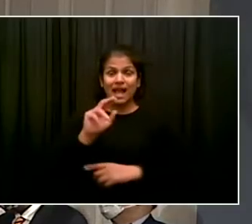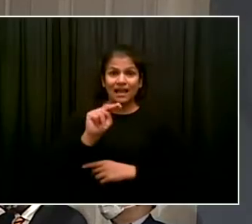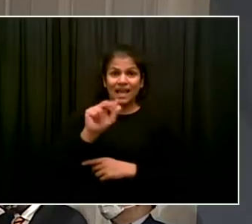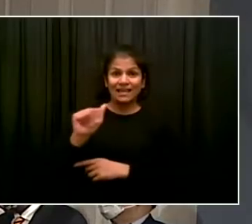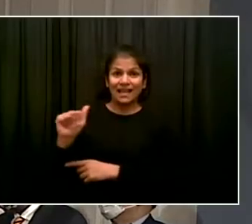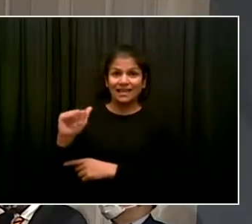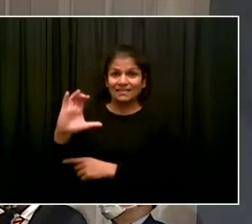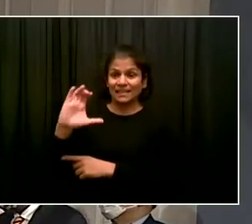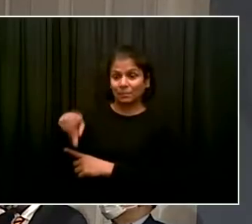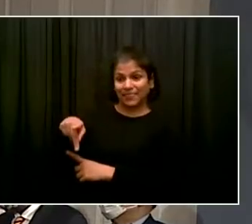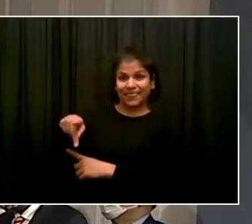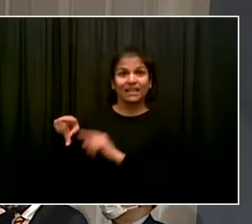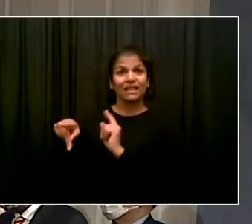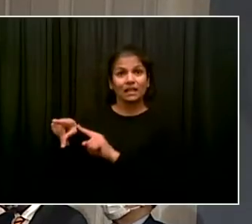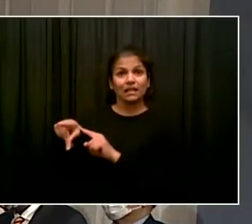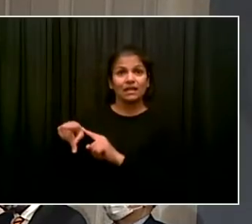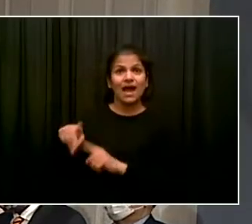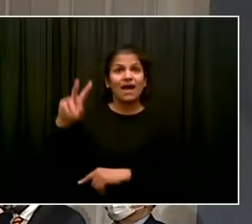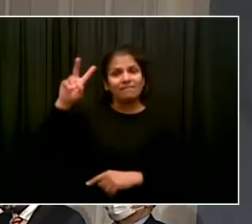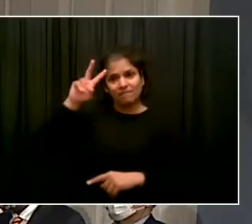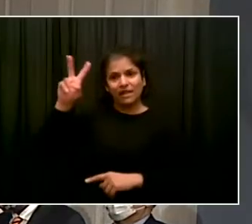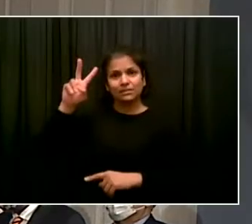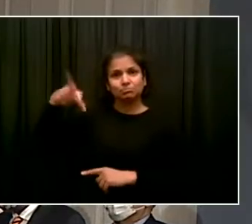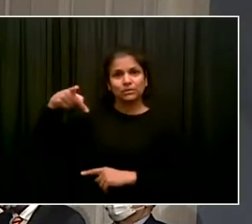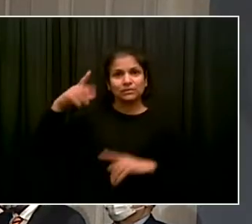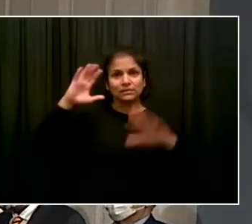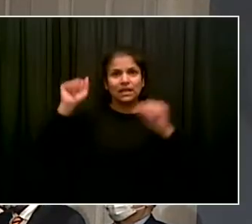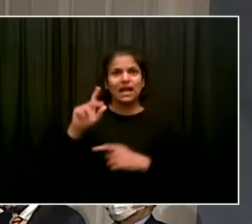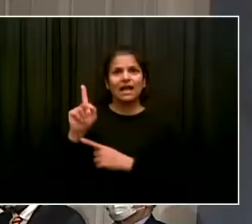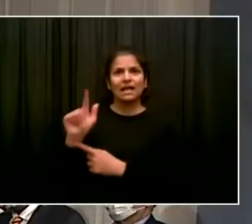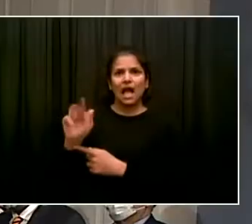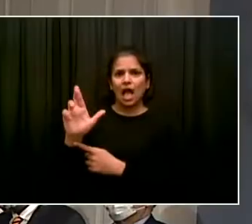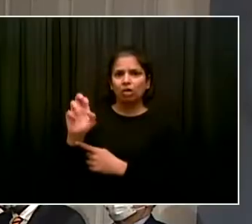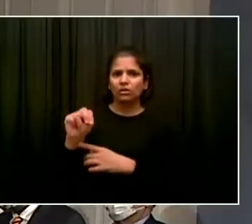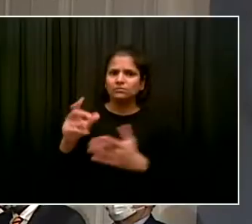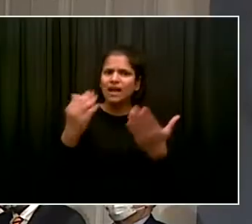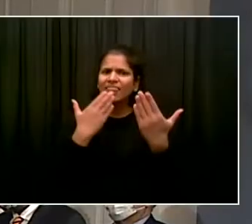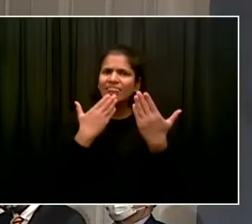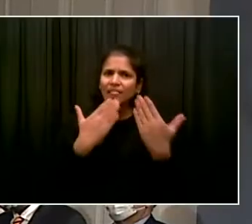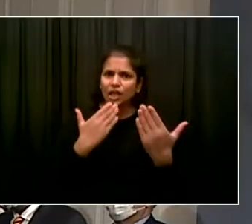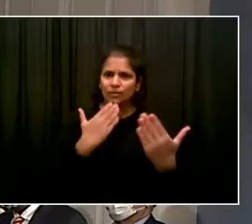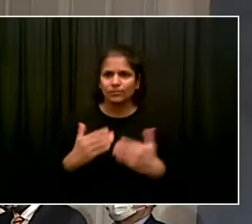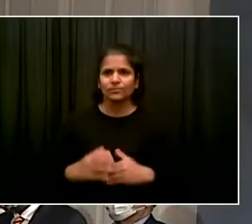OF THE BOARD OF